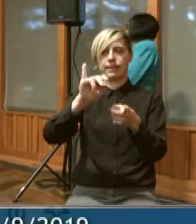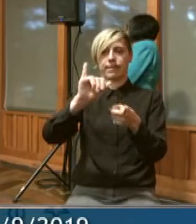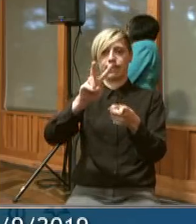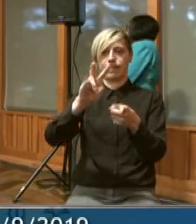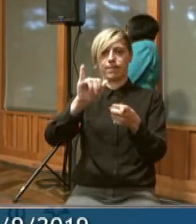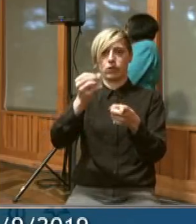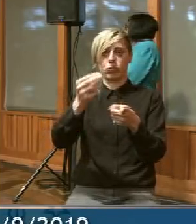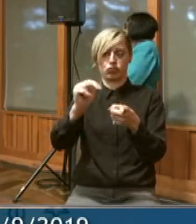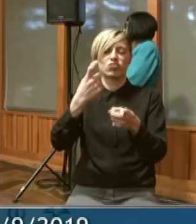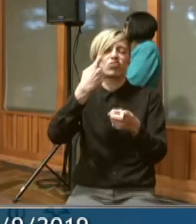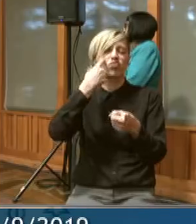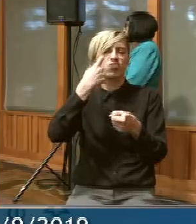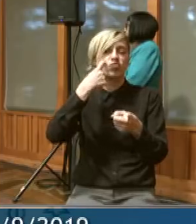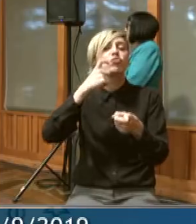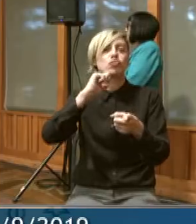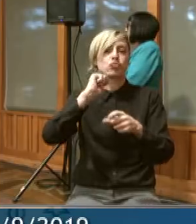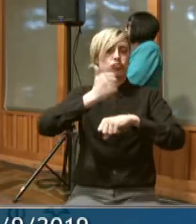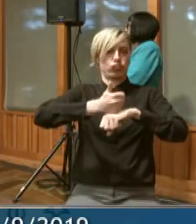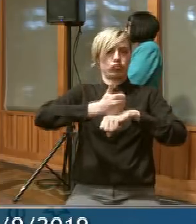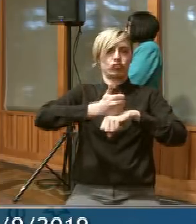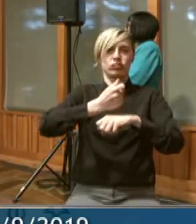OF AFFORDABLE HOUSING ALONG THE ALIGNMENT ONTO OPENED OUR